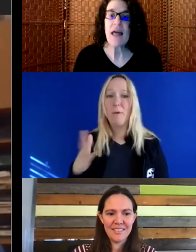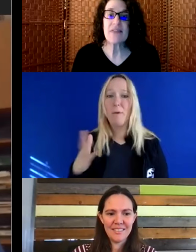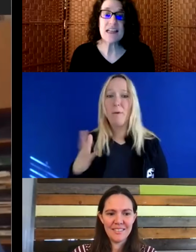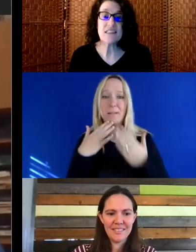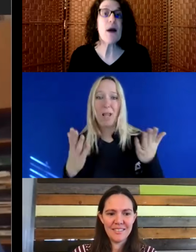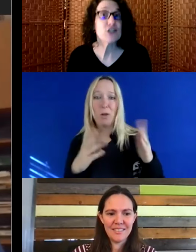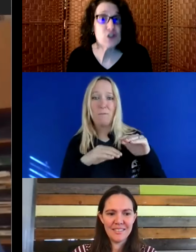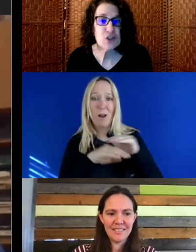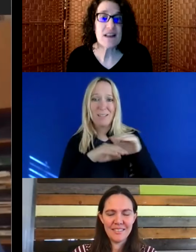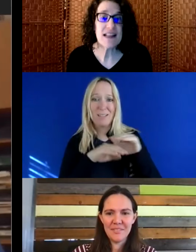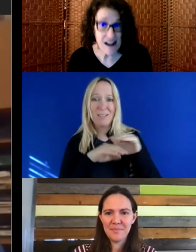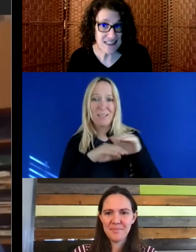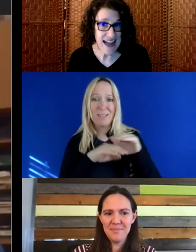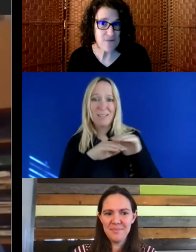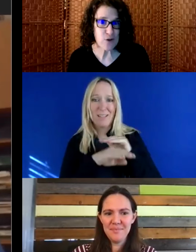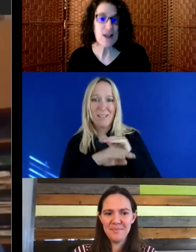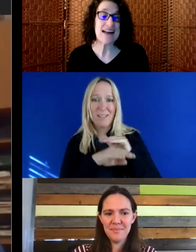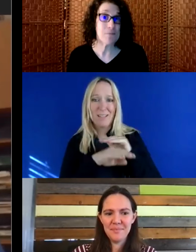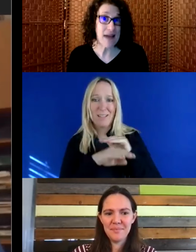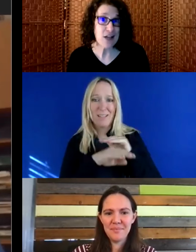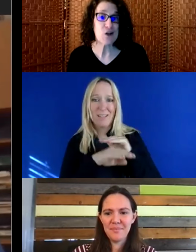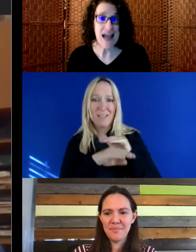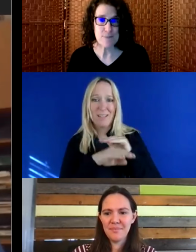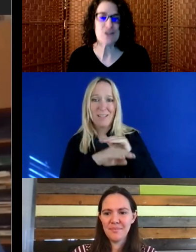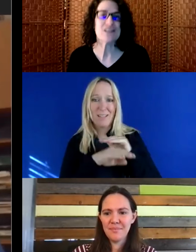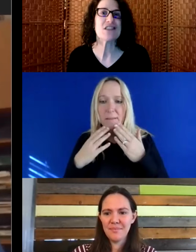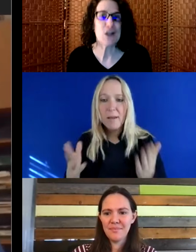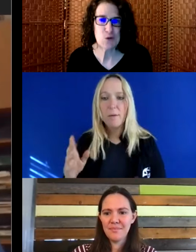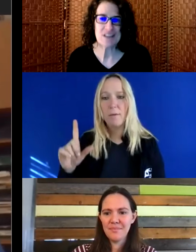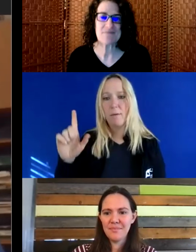The sponsors, Leon Stafford, and Empire Caption Solutions.